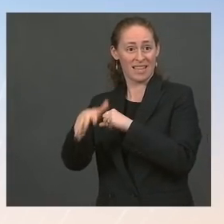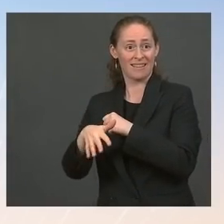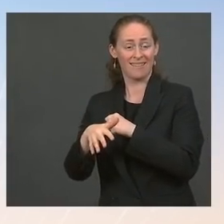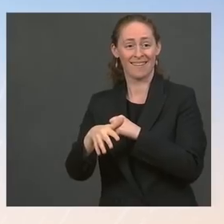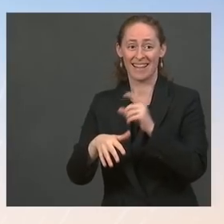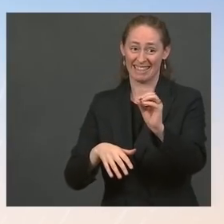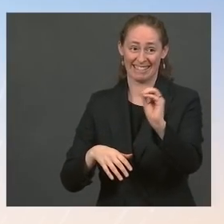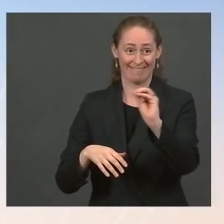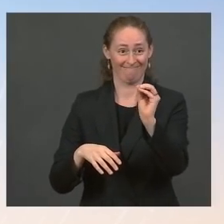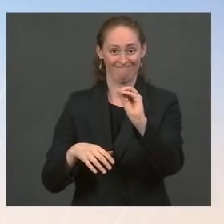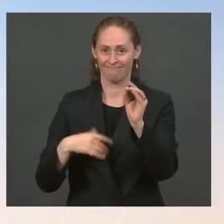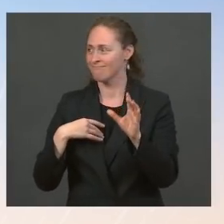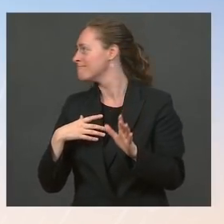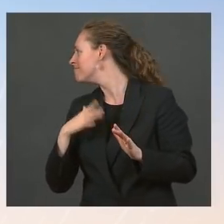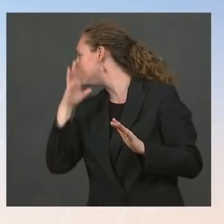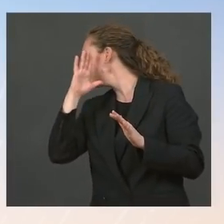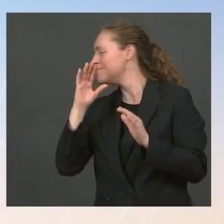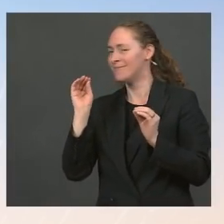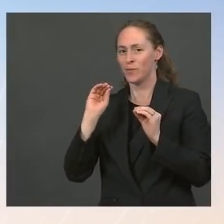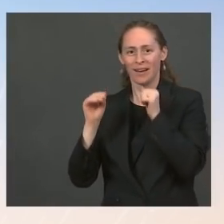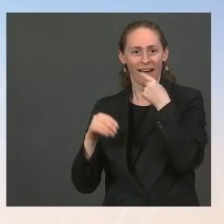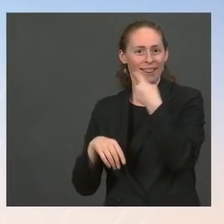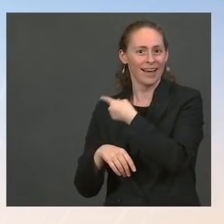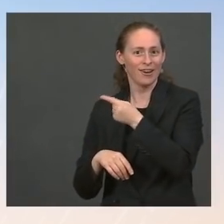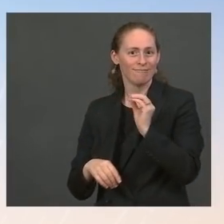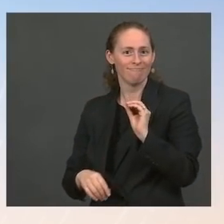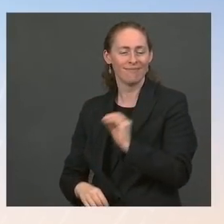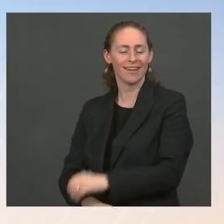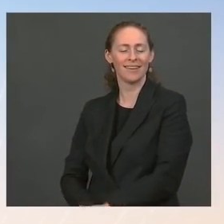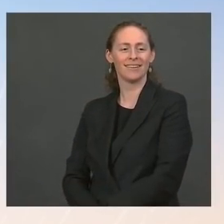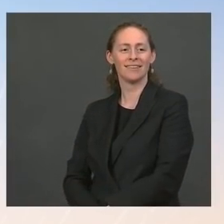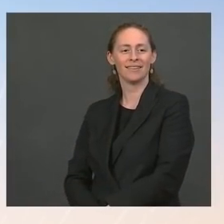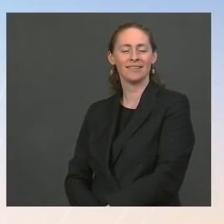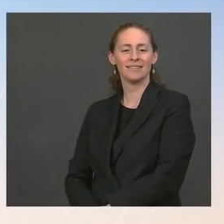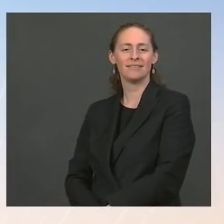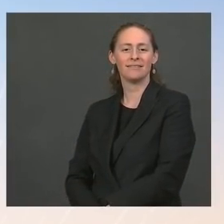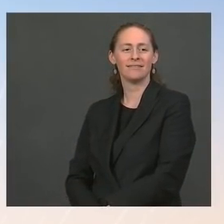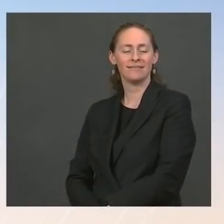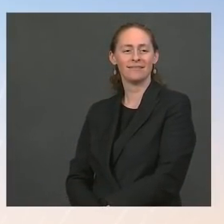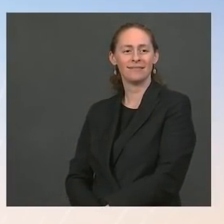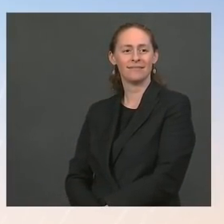The Press: But the U.S. obviously can exert -- Ms. Psaki: Yeah. The Press: -- sort of major influence here. So, with having missed this mark,